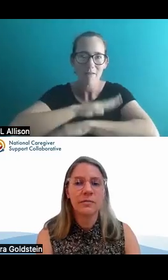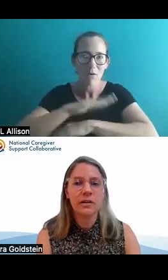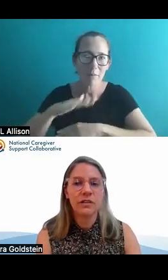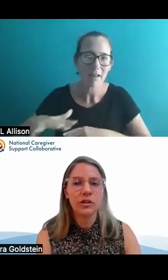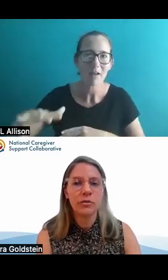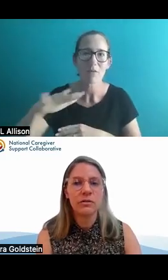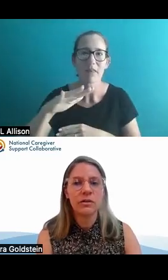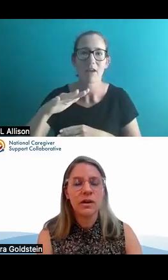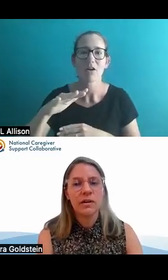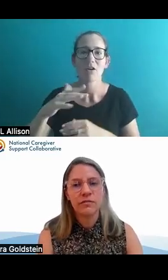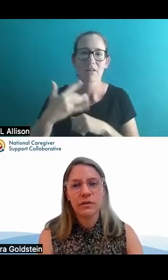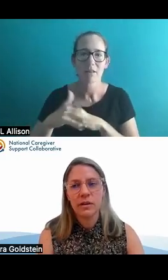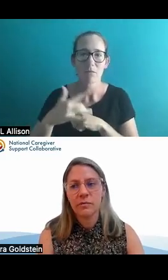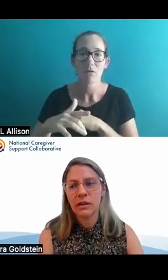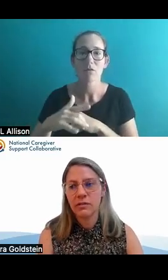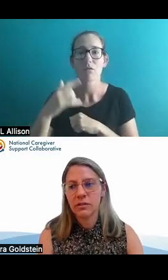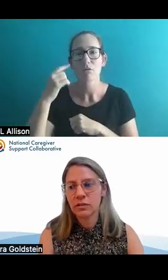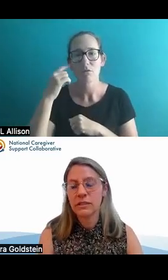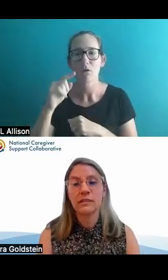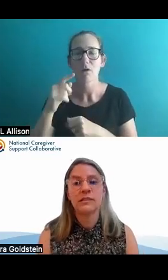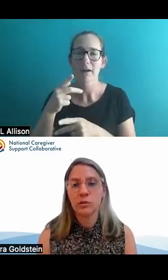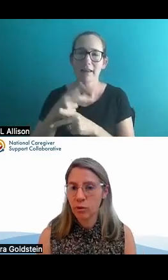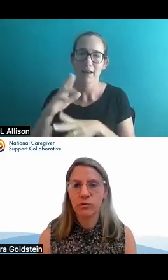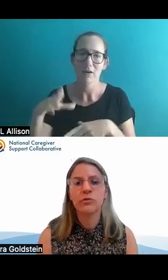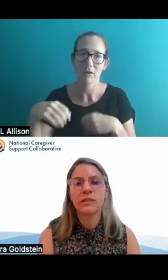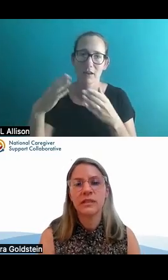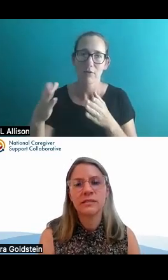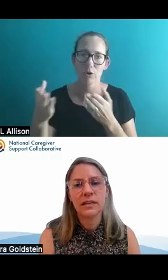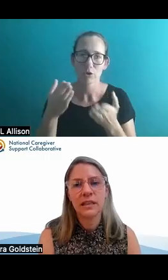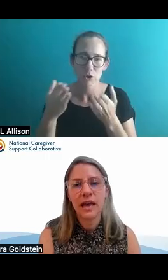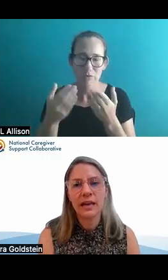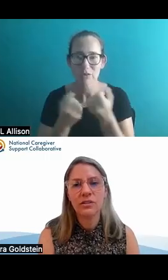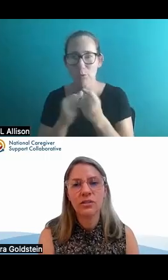that are available for caregiver services and support groups and things like that. And so